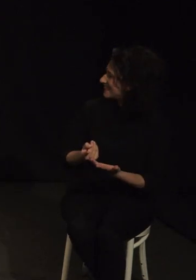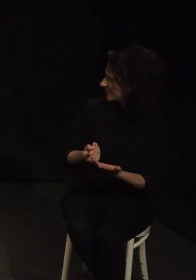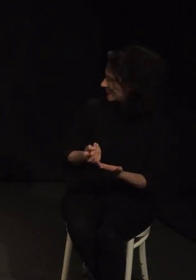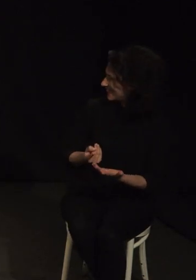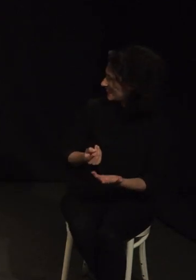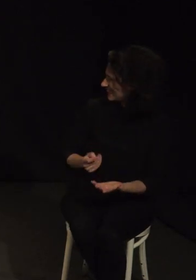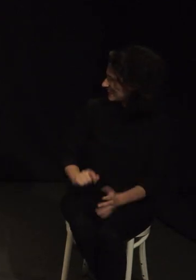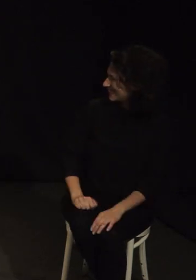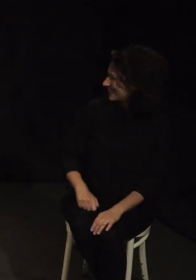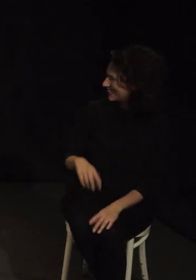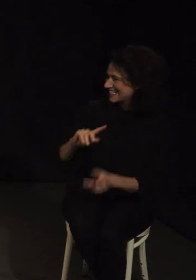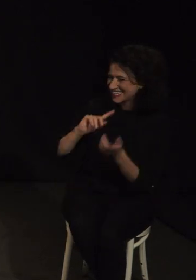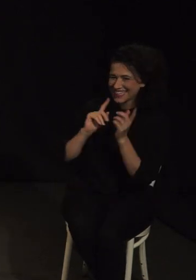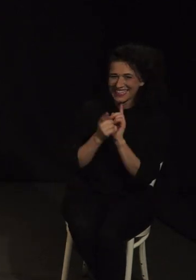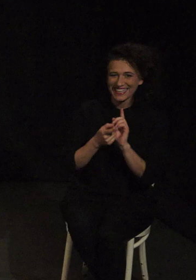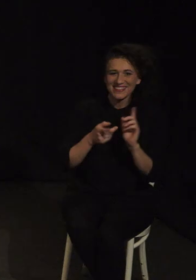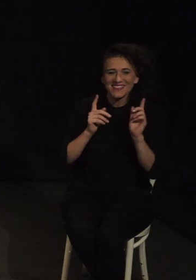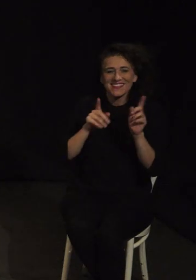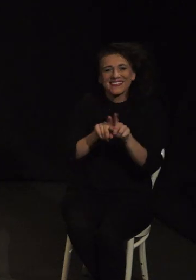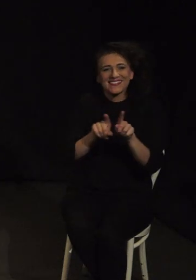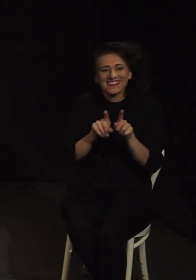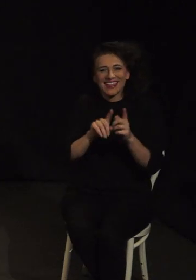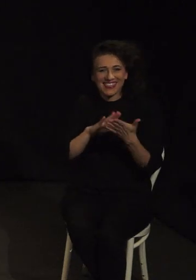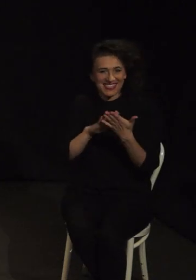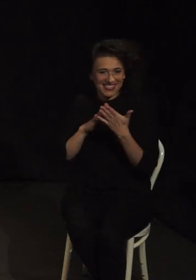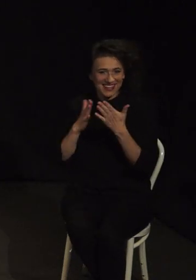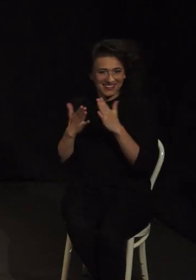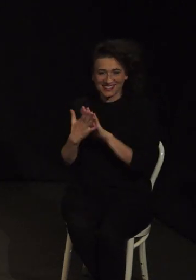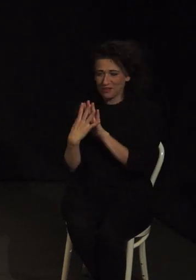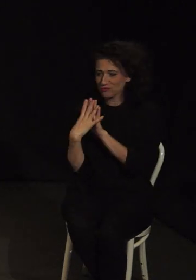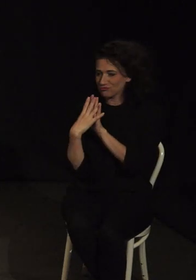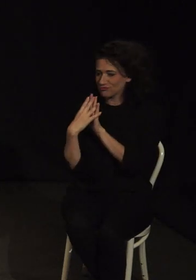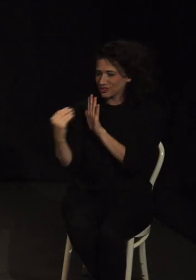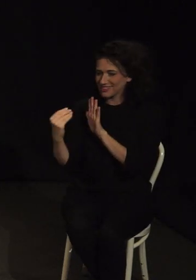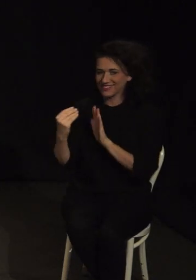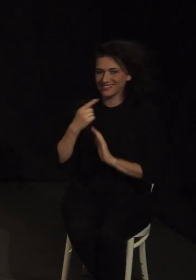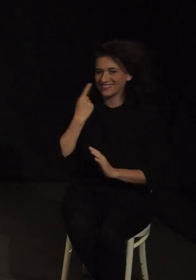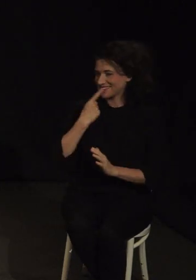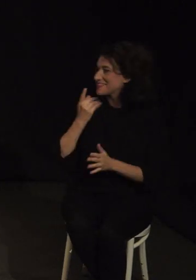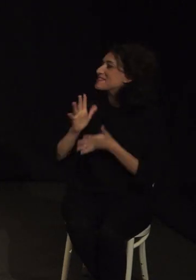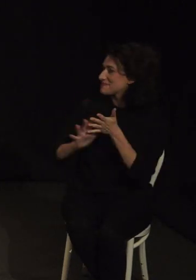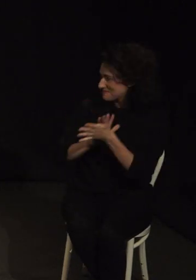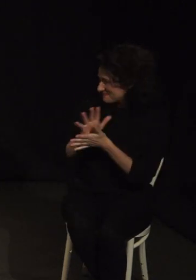but I pointed out that it can be seen in sign language.